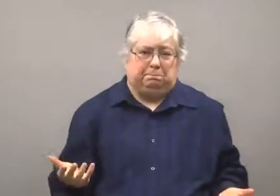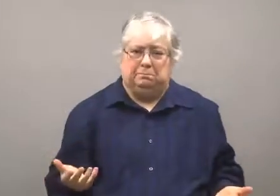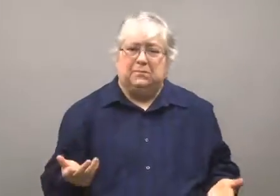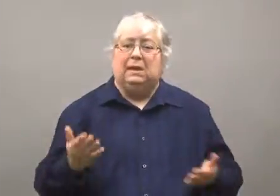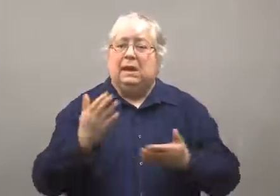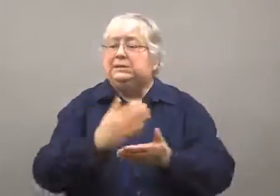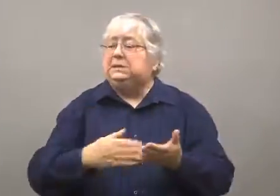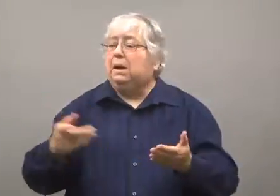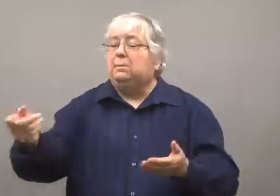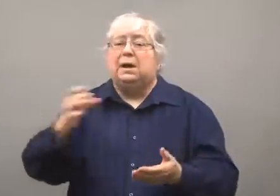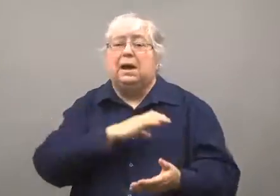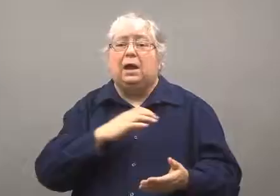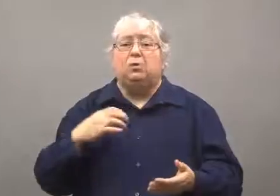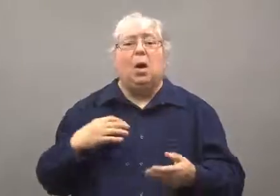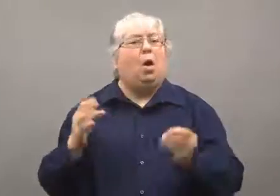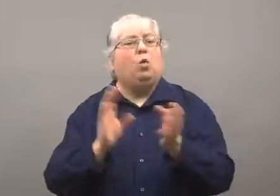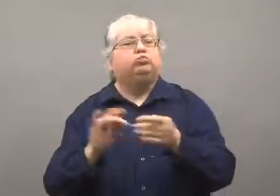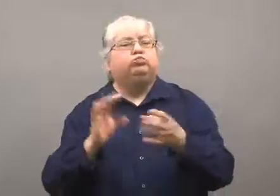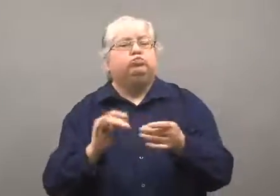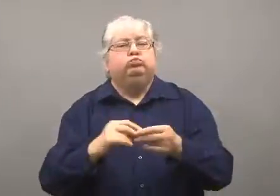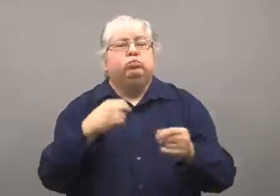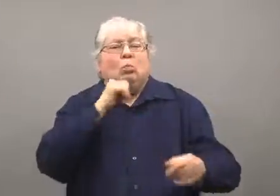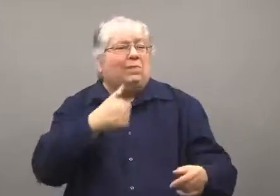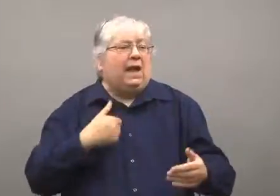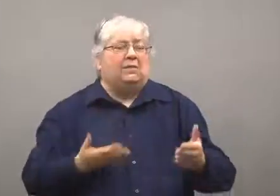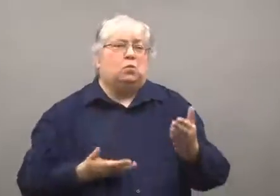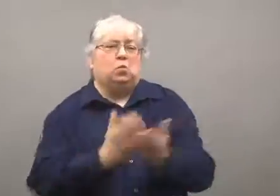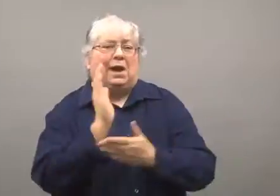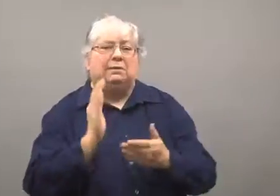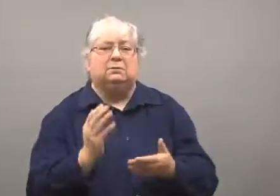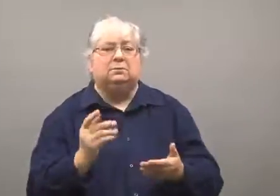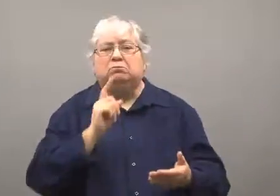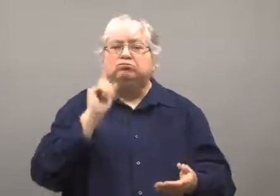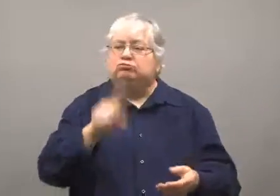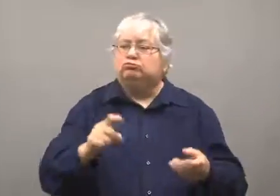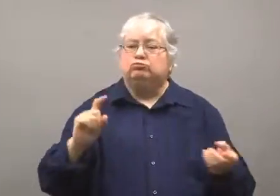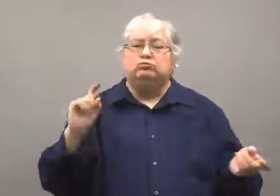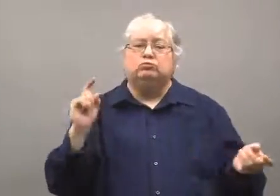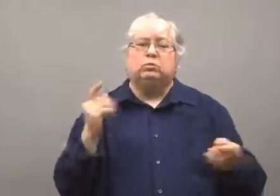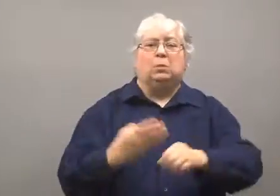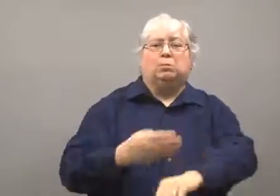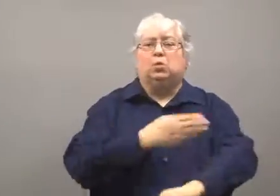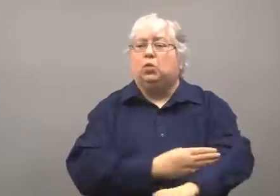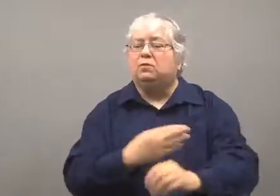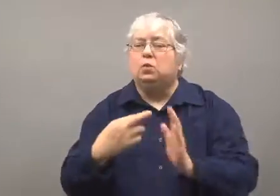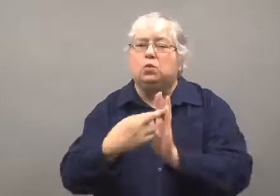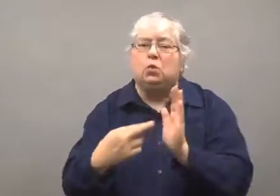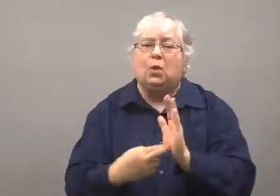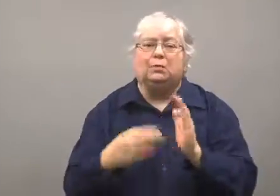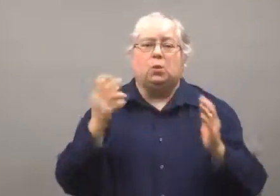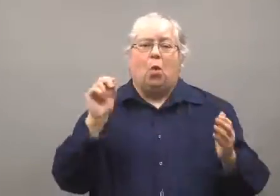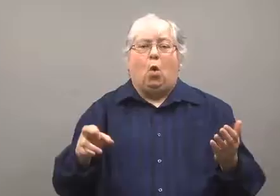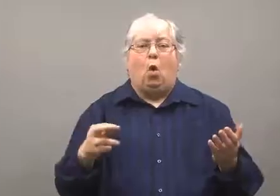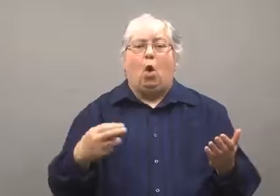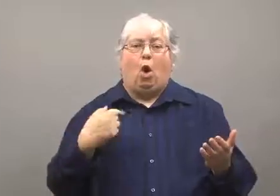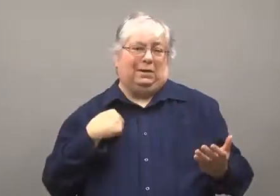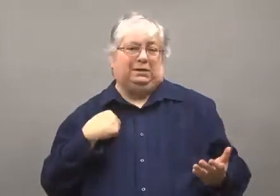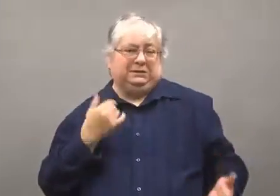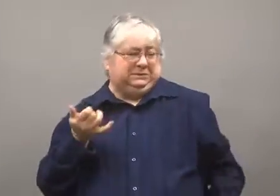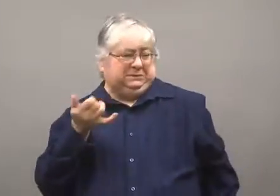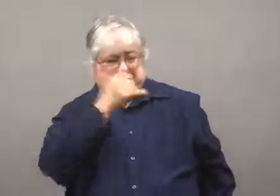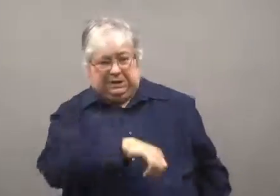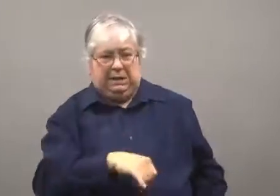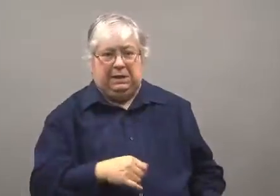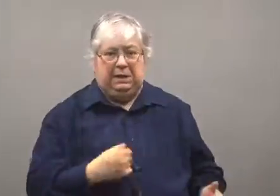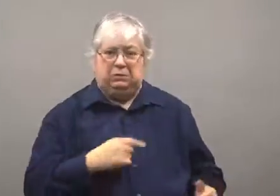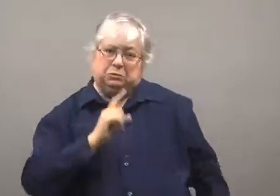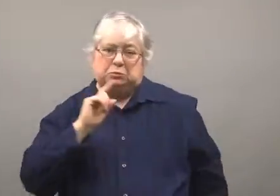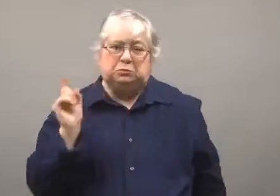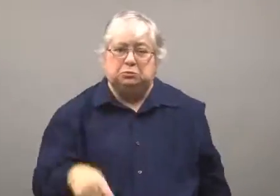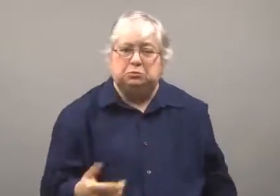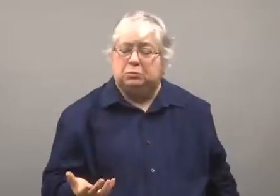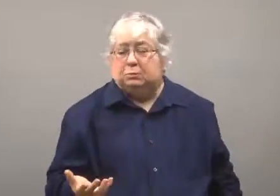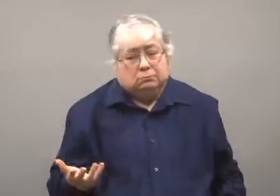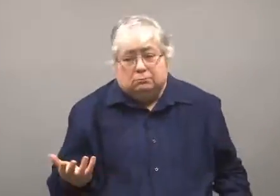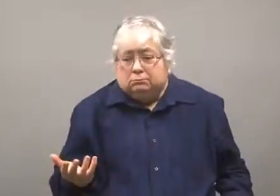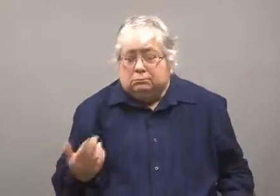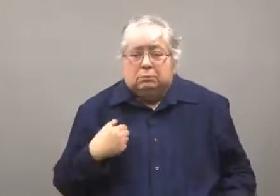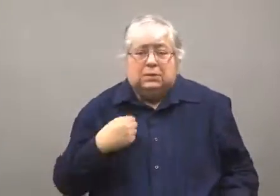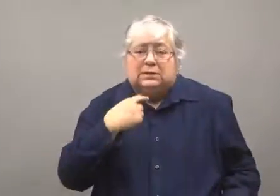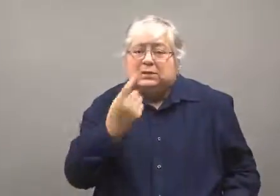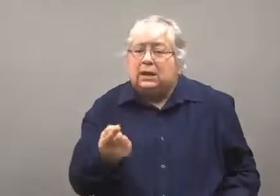He acknowledged some in Congress were saying he didn't have the right to make changes